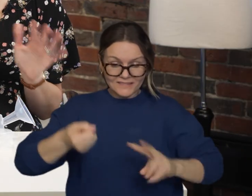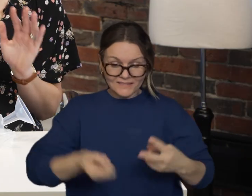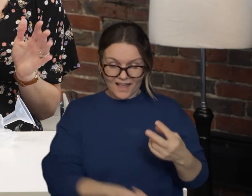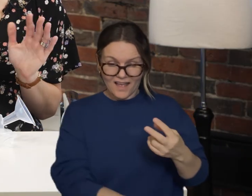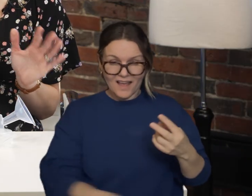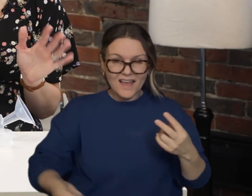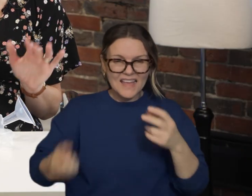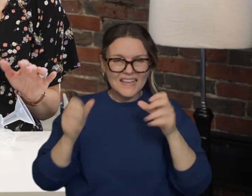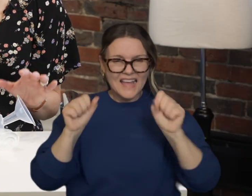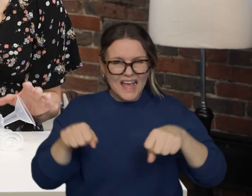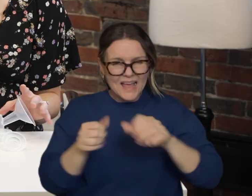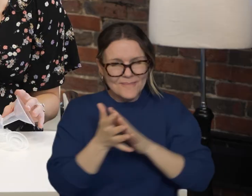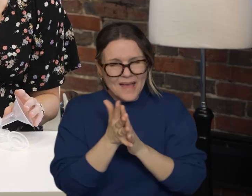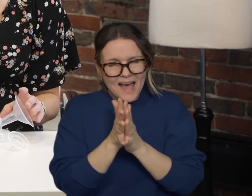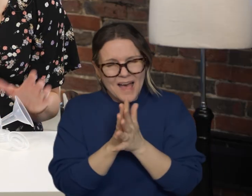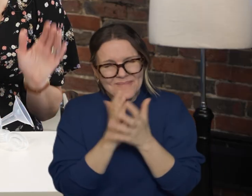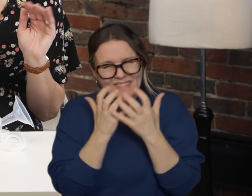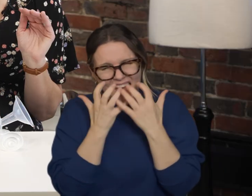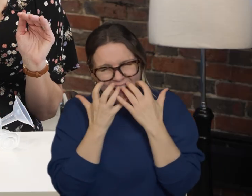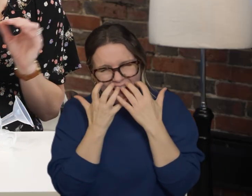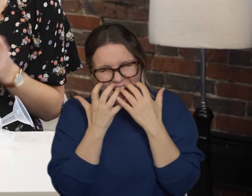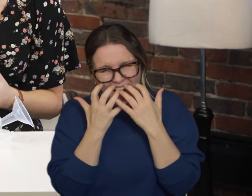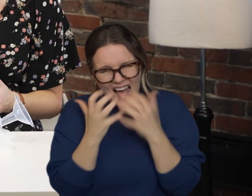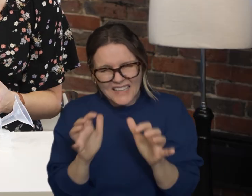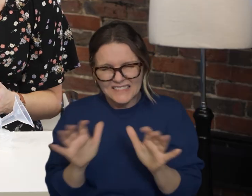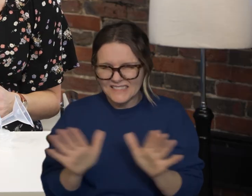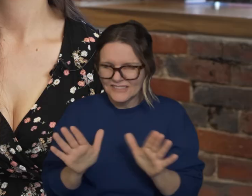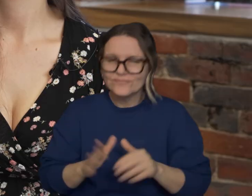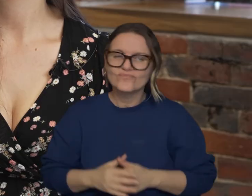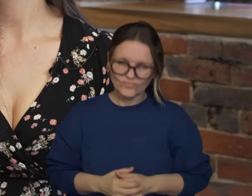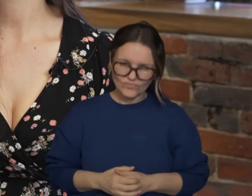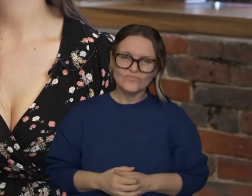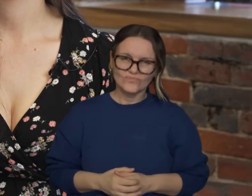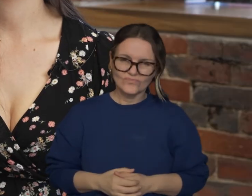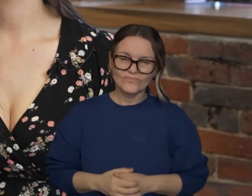actually affect the parts themselves so they have to stay on the top rack once they're done in the